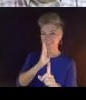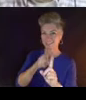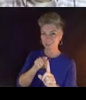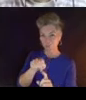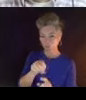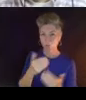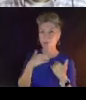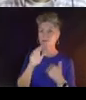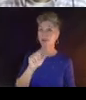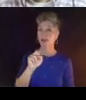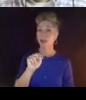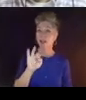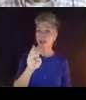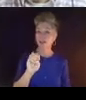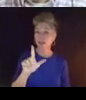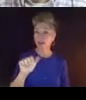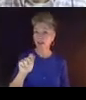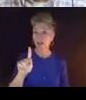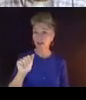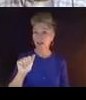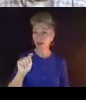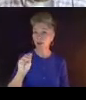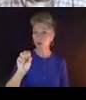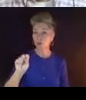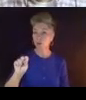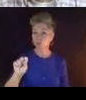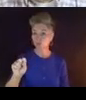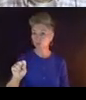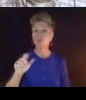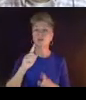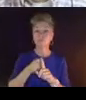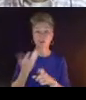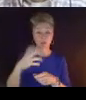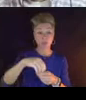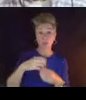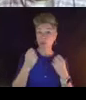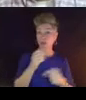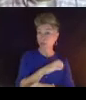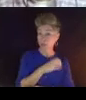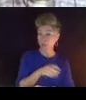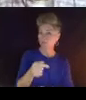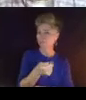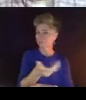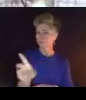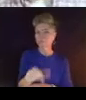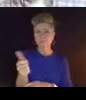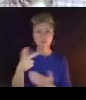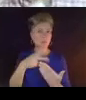again with us from the Inclusion Health Clinic. She has done several other programs before, two on hormones and several more